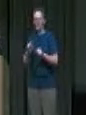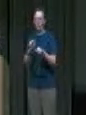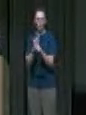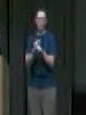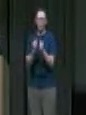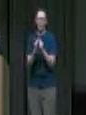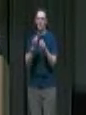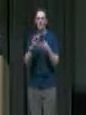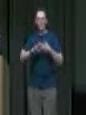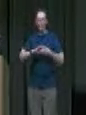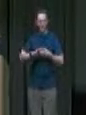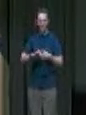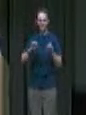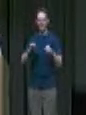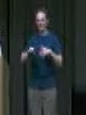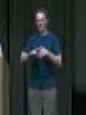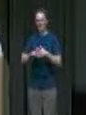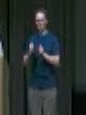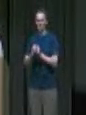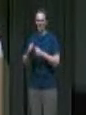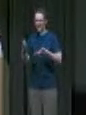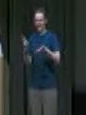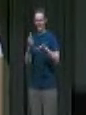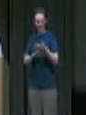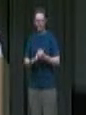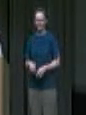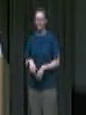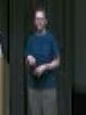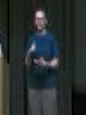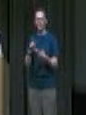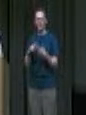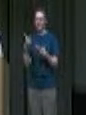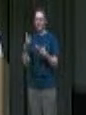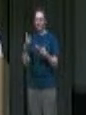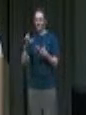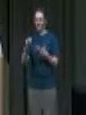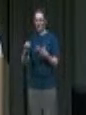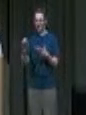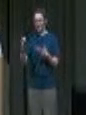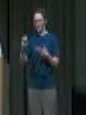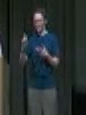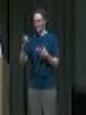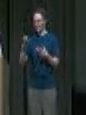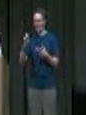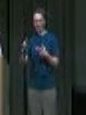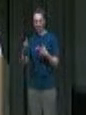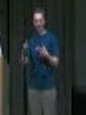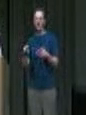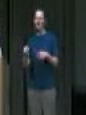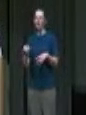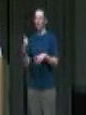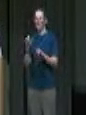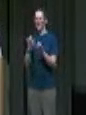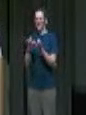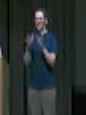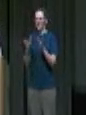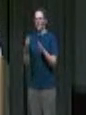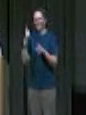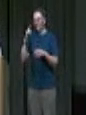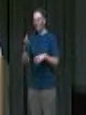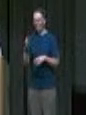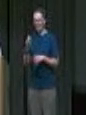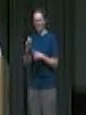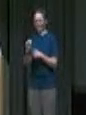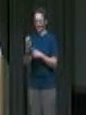and uh get to the in and Glenn Maxmiller is the uh one of the engineers for the remedial design uh